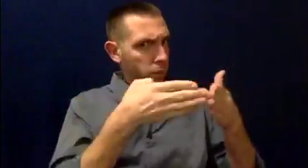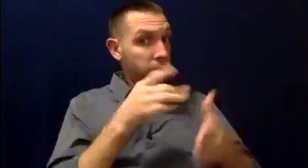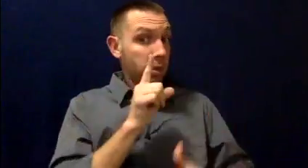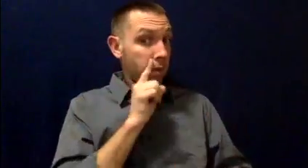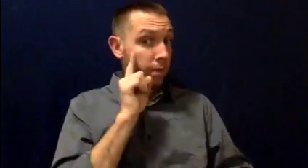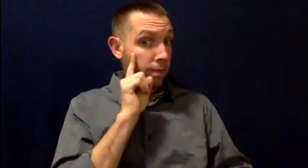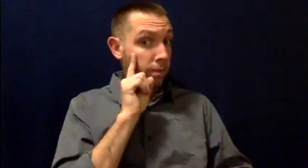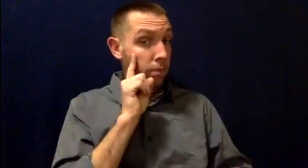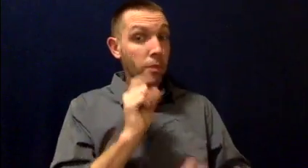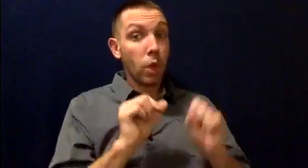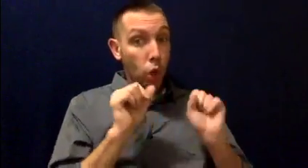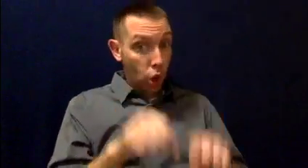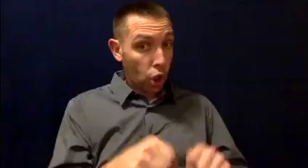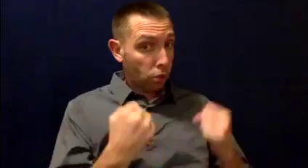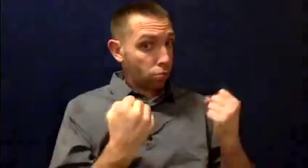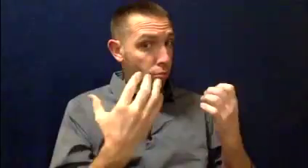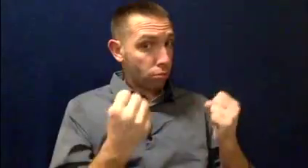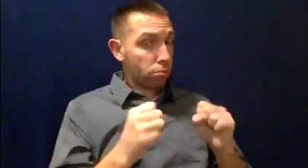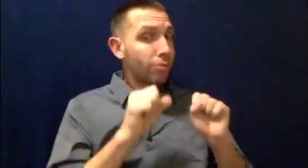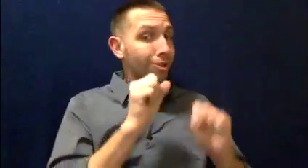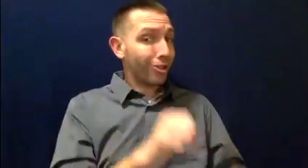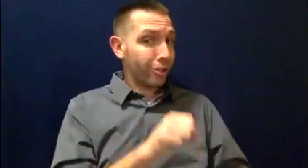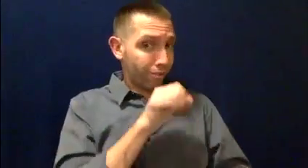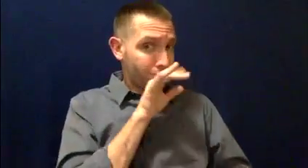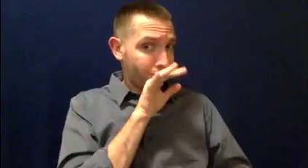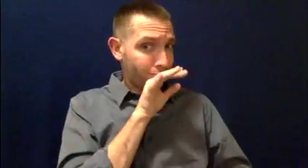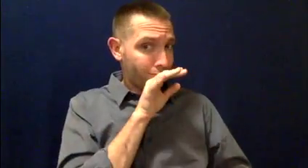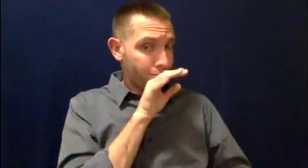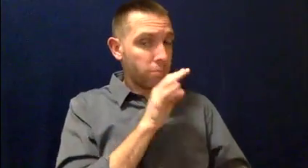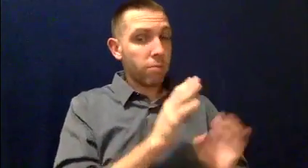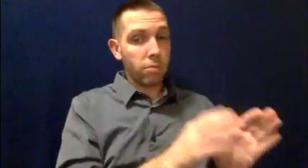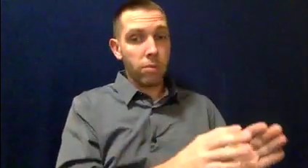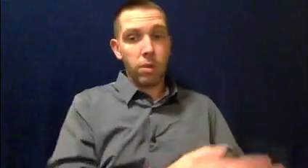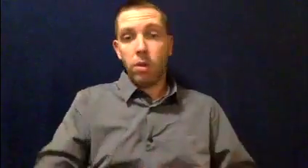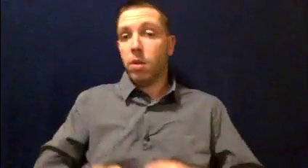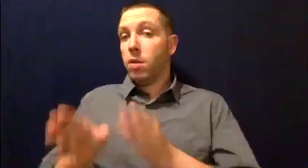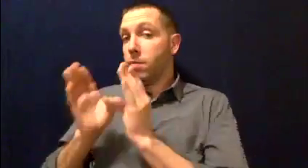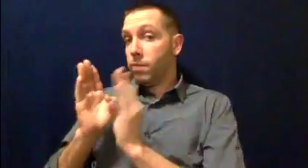to work with deaf students whether they communicate in ASL or use speech.